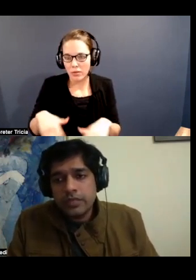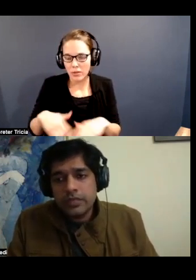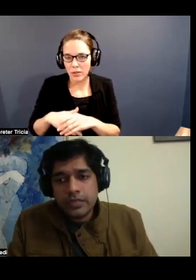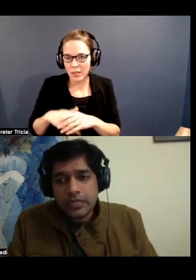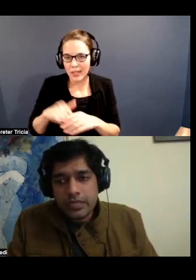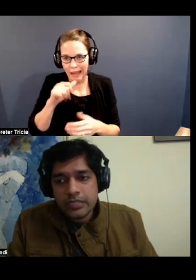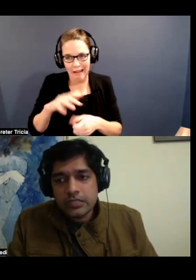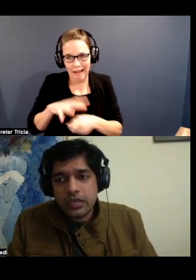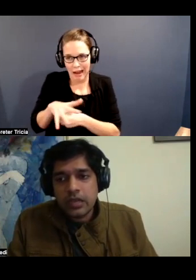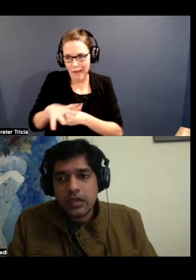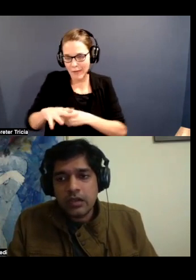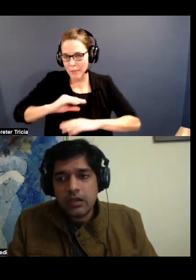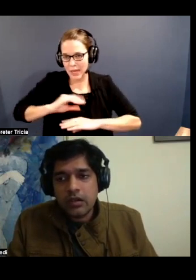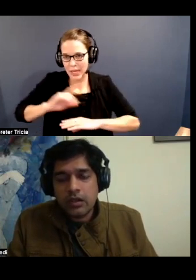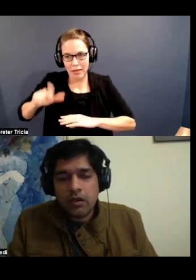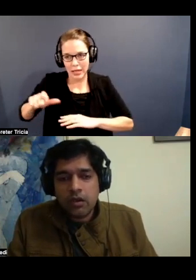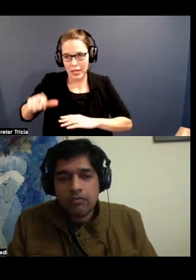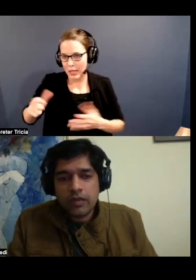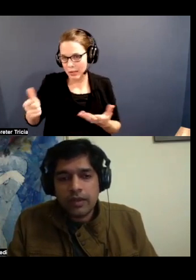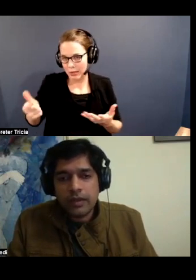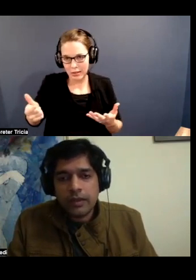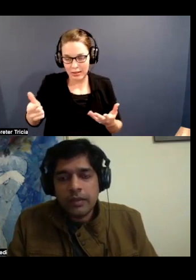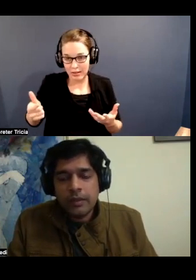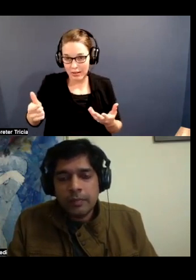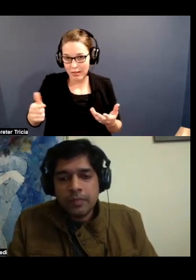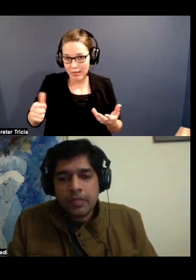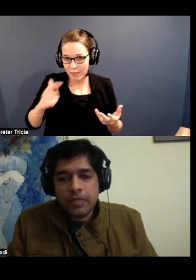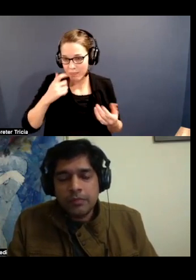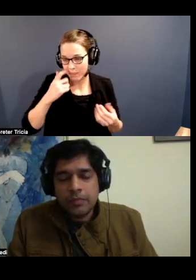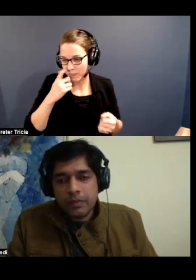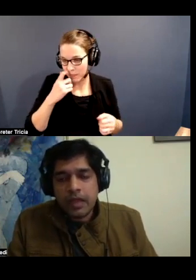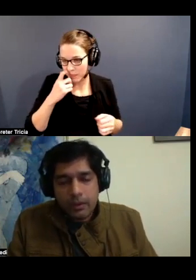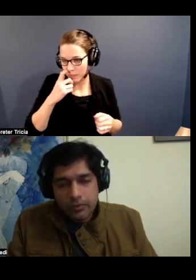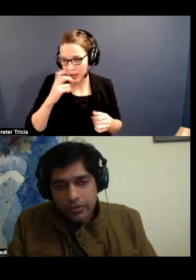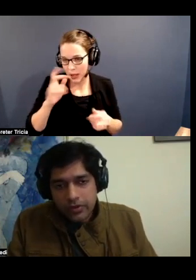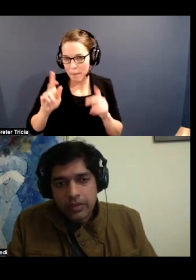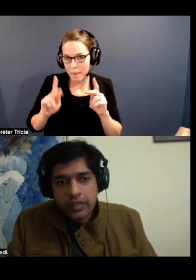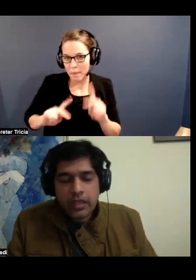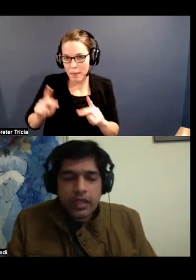the needs of the people out there.